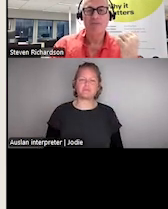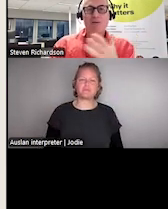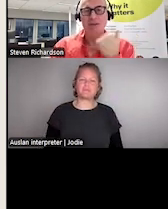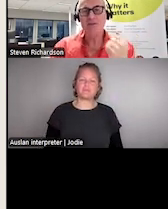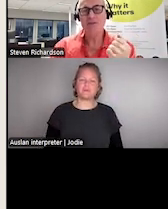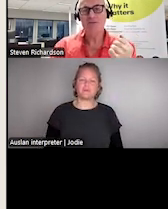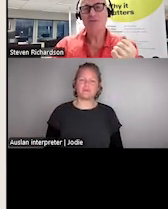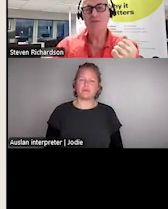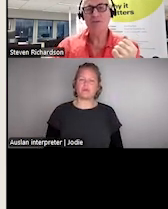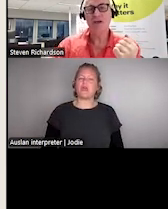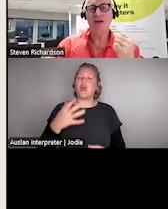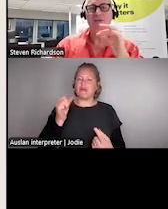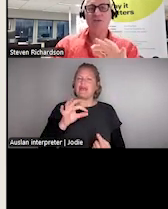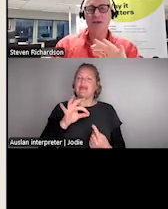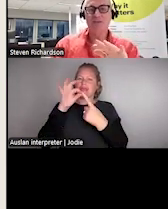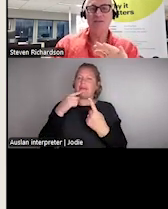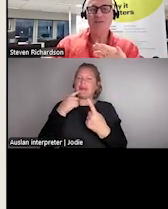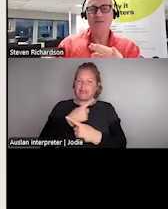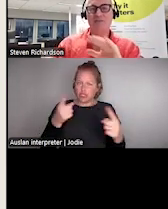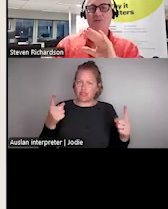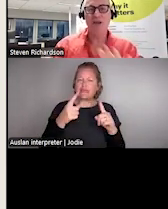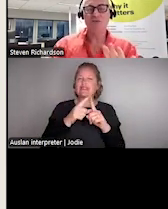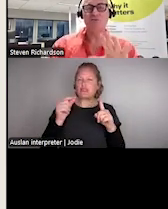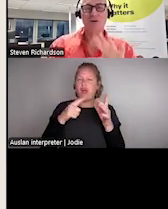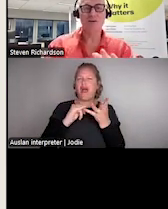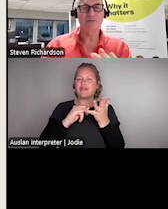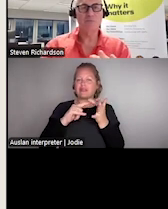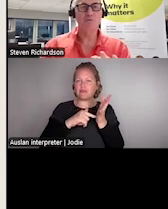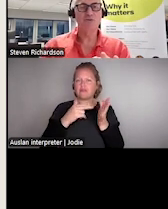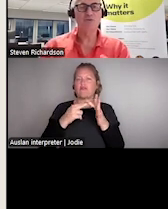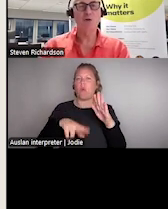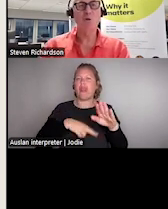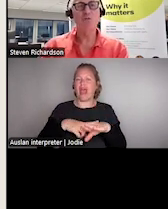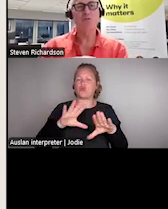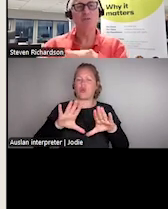There are key messages and digital assets for a national collective push. So we are hoping that